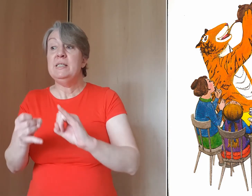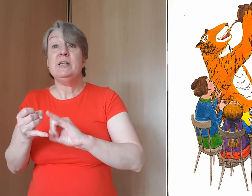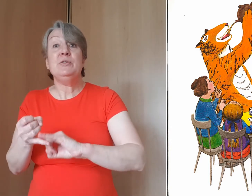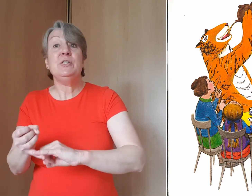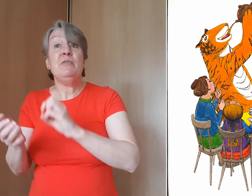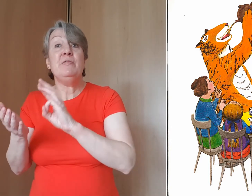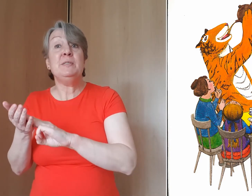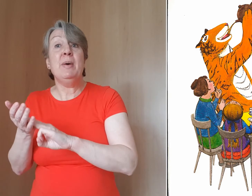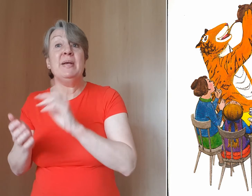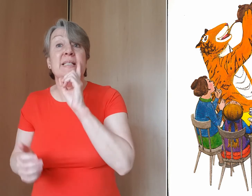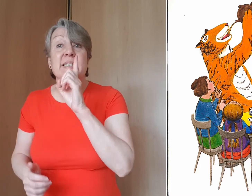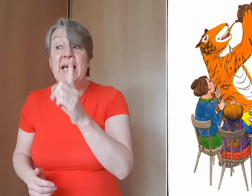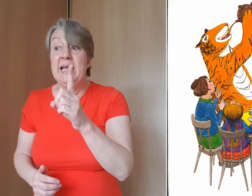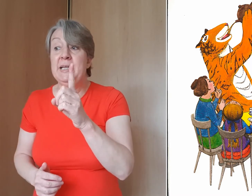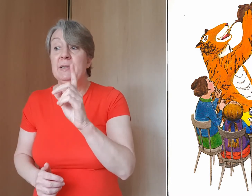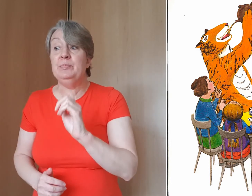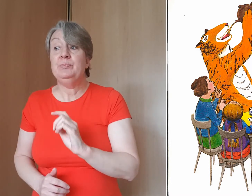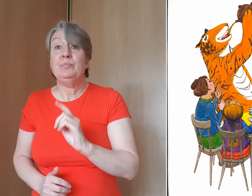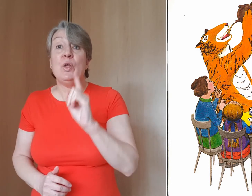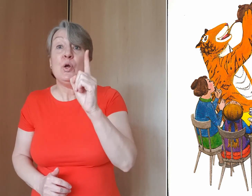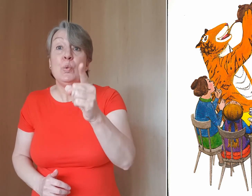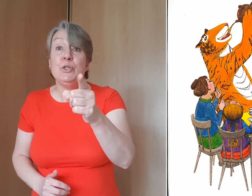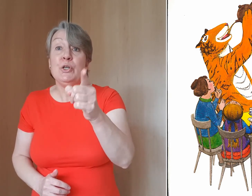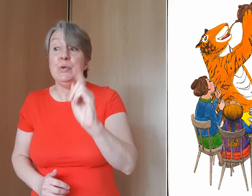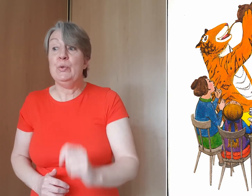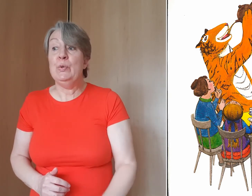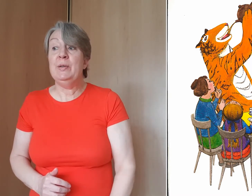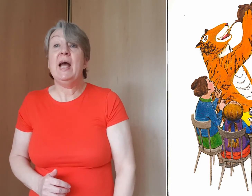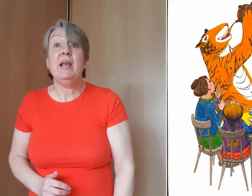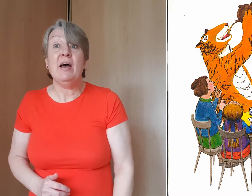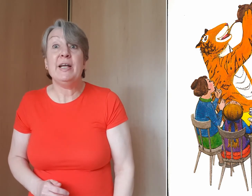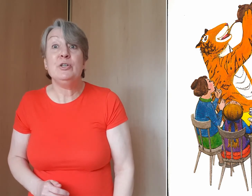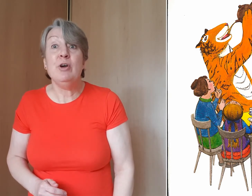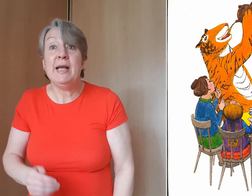so Sophie's mummy said "Would you like a drink?"